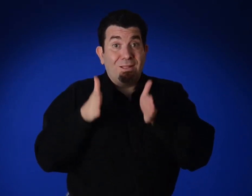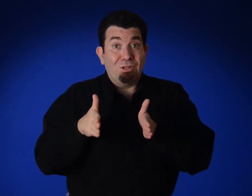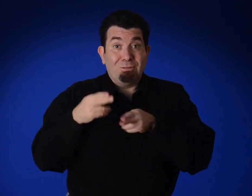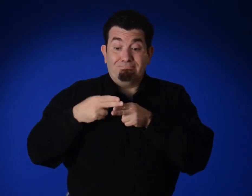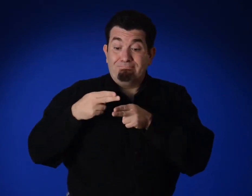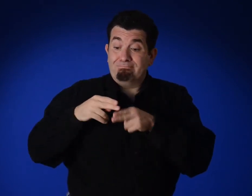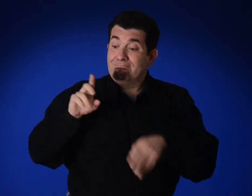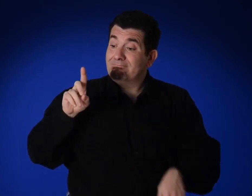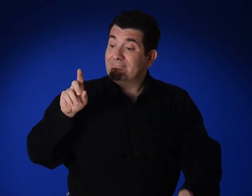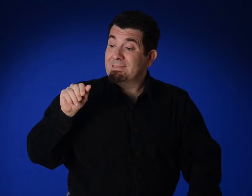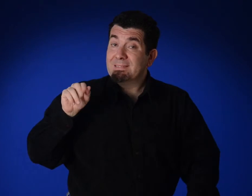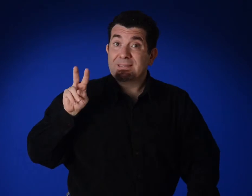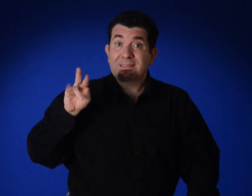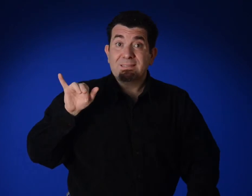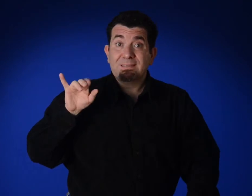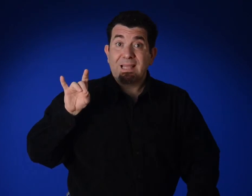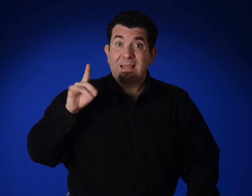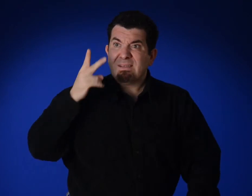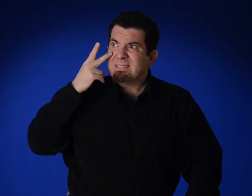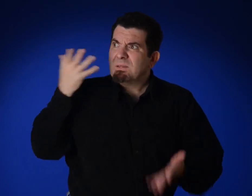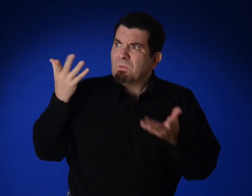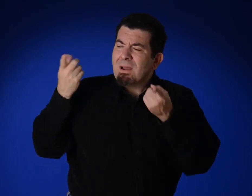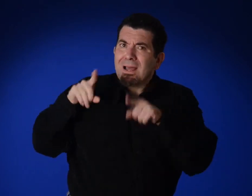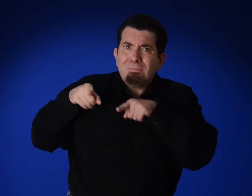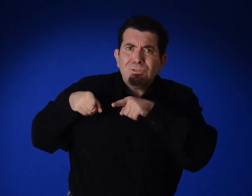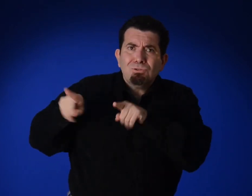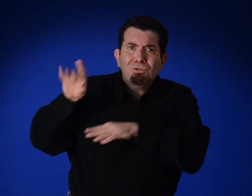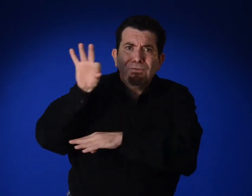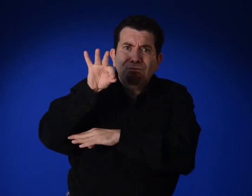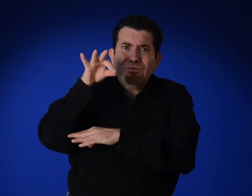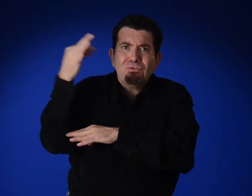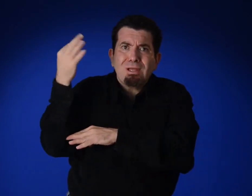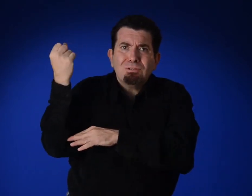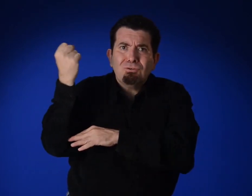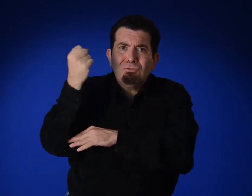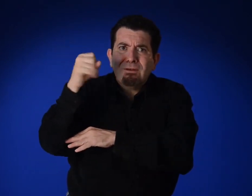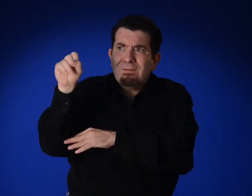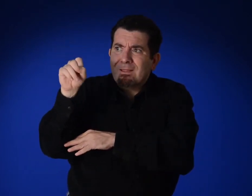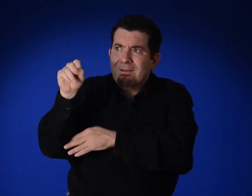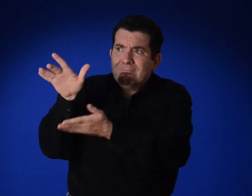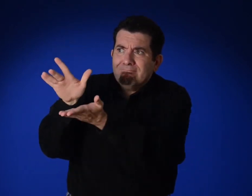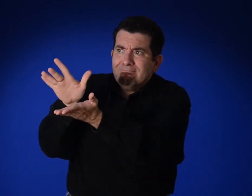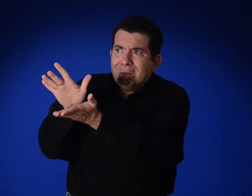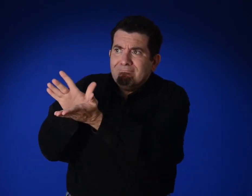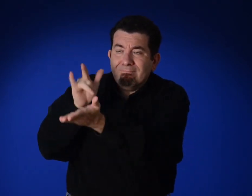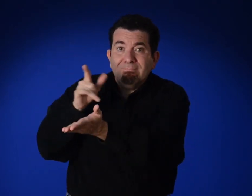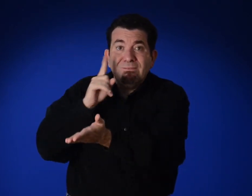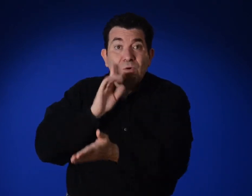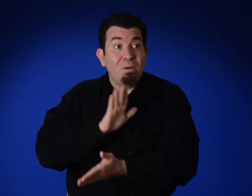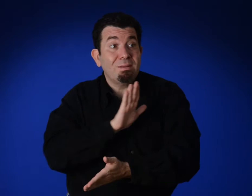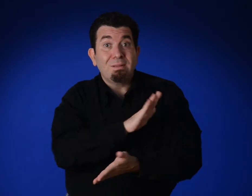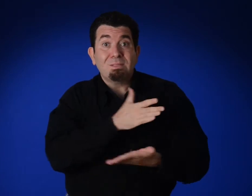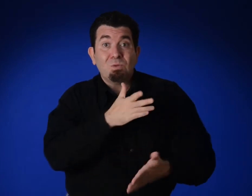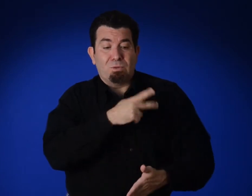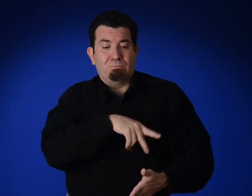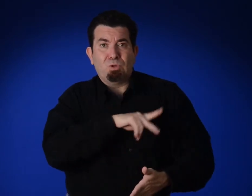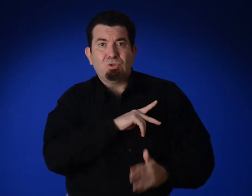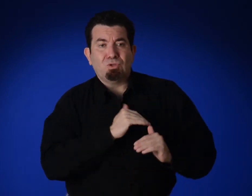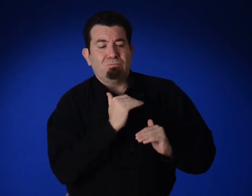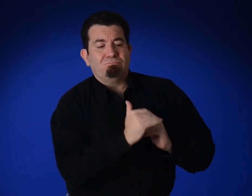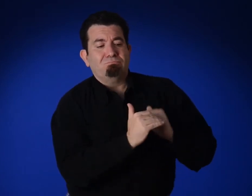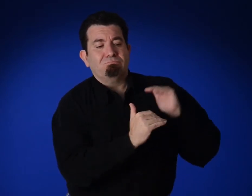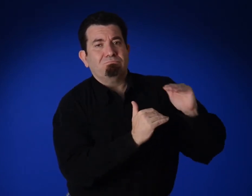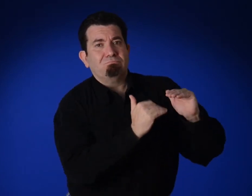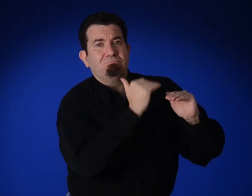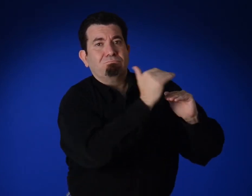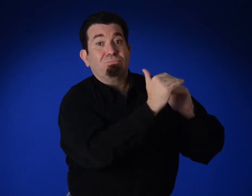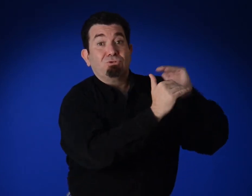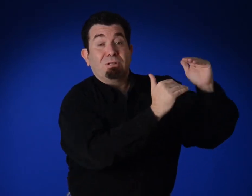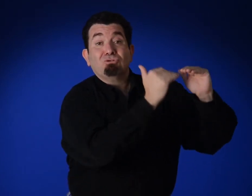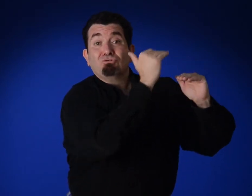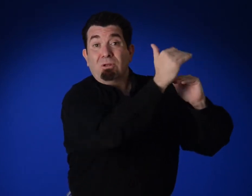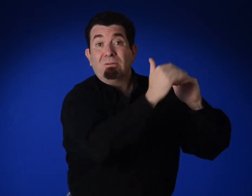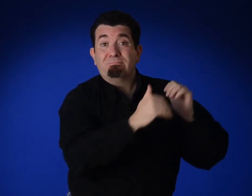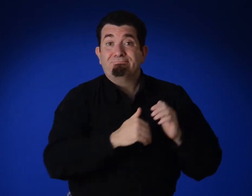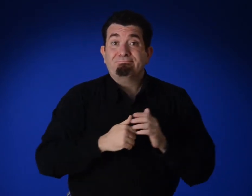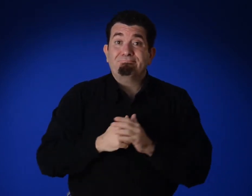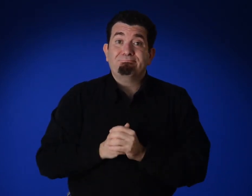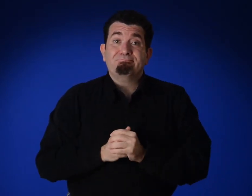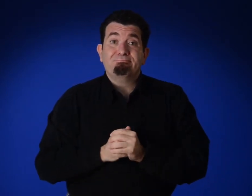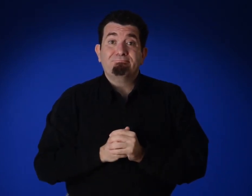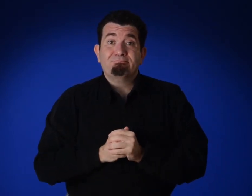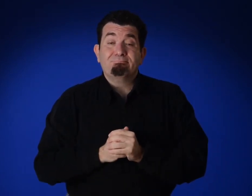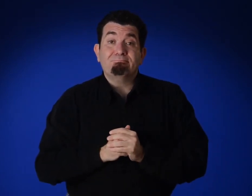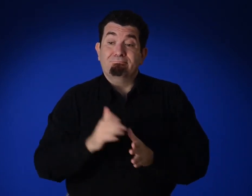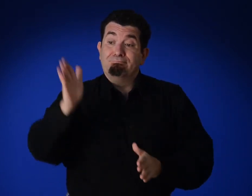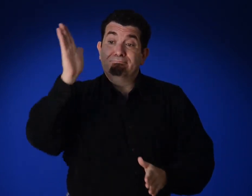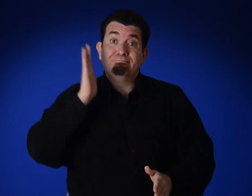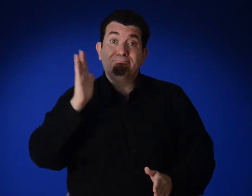The artist, David, saw what was happening during the French Revolution and took advantage of the situation.